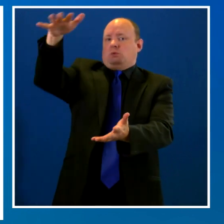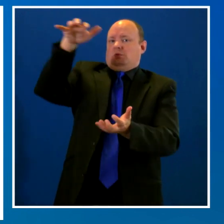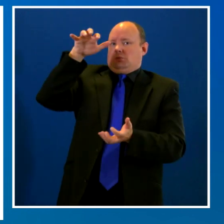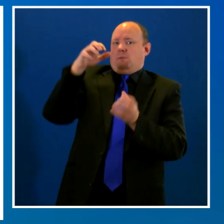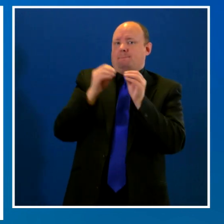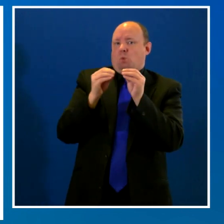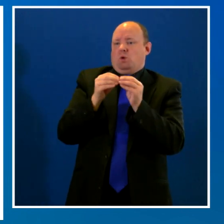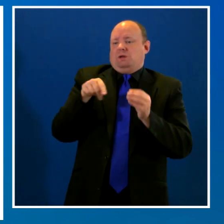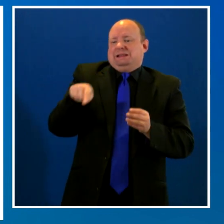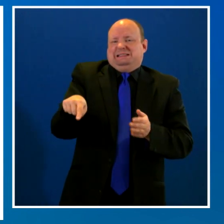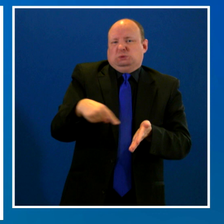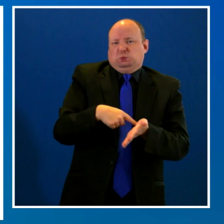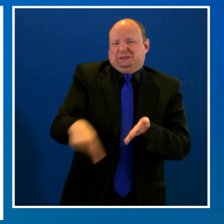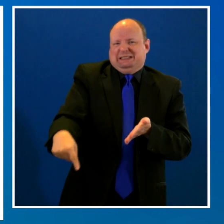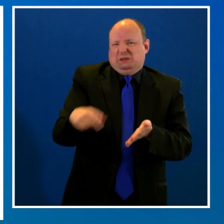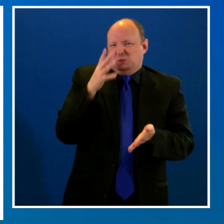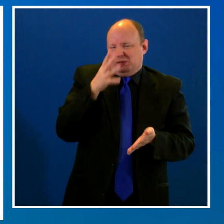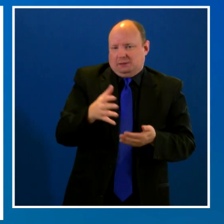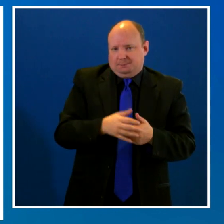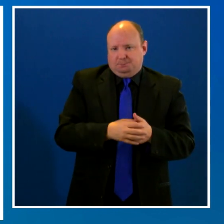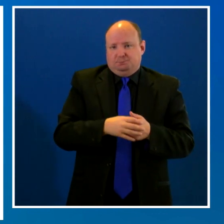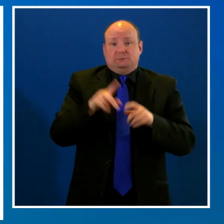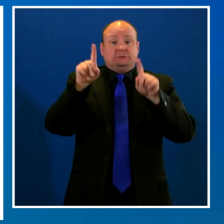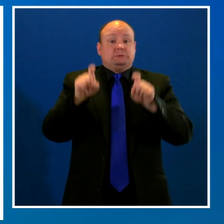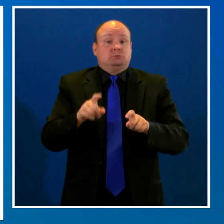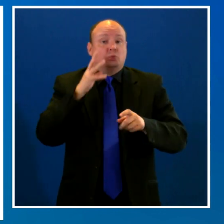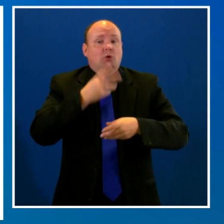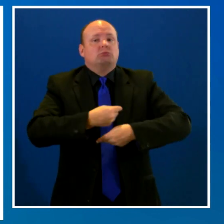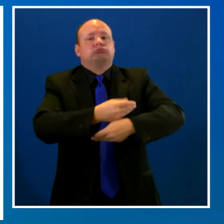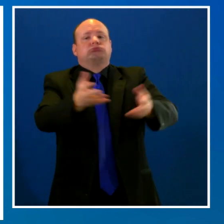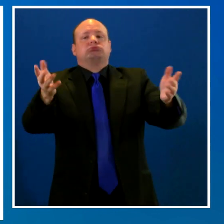Those tests will be distributed in various ways, including